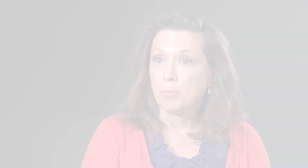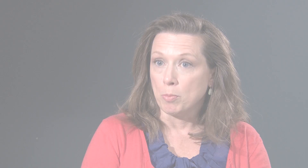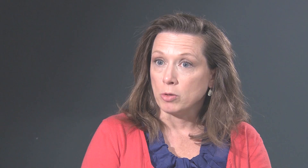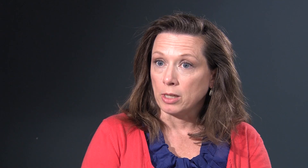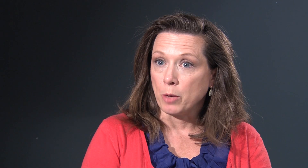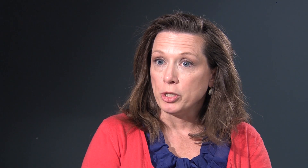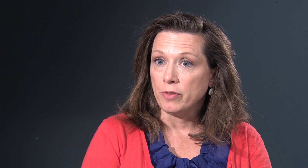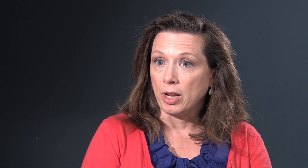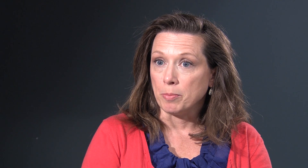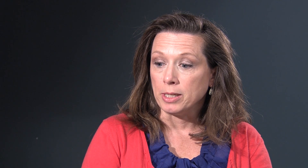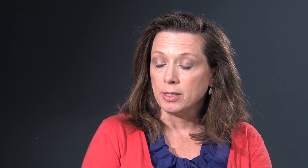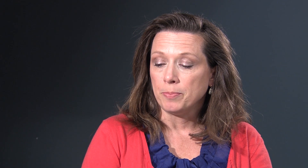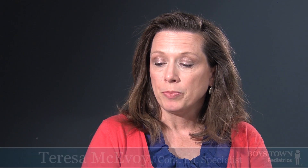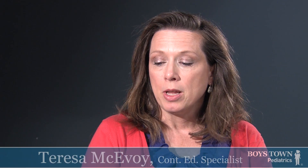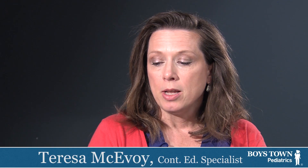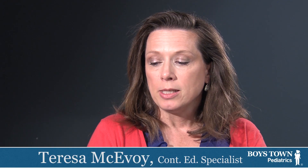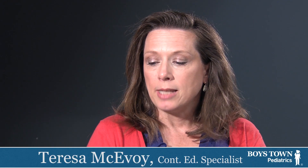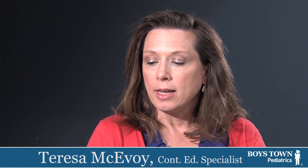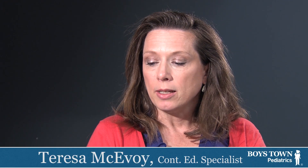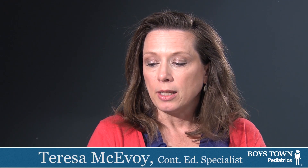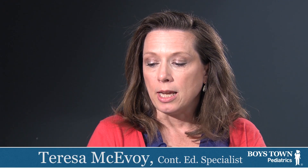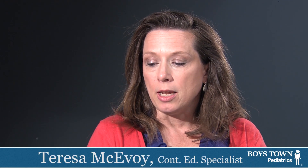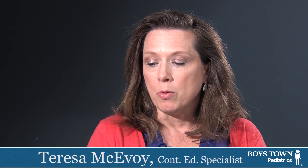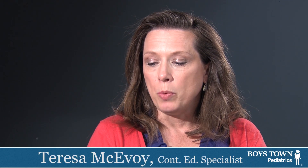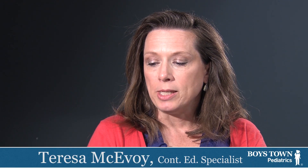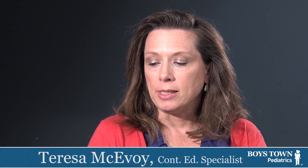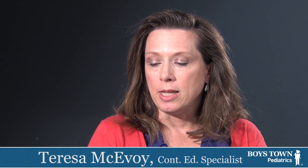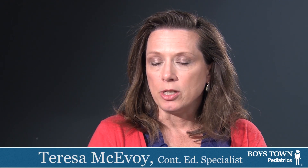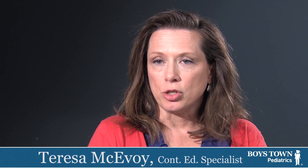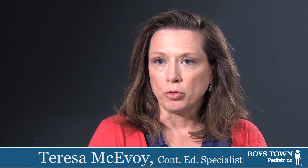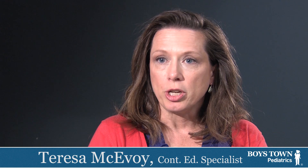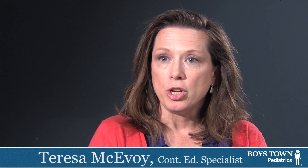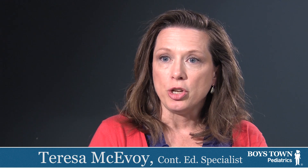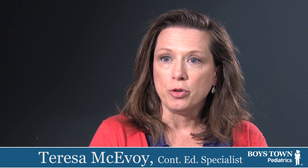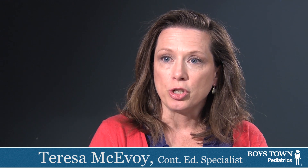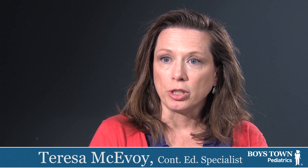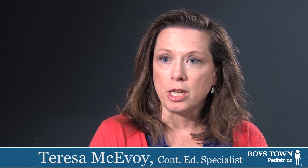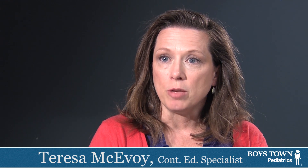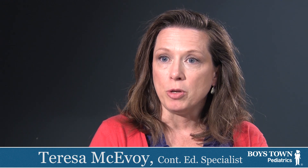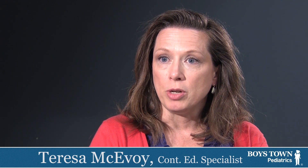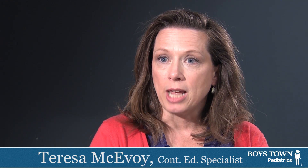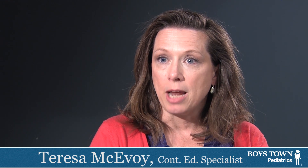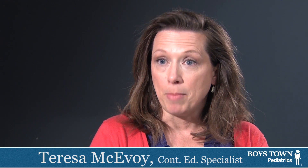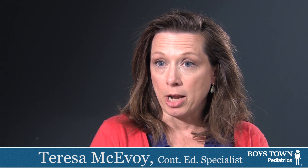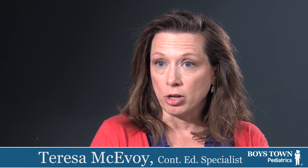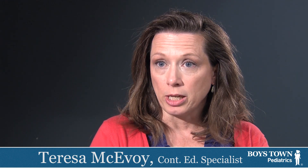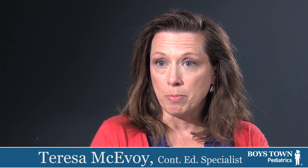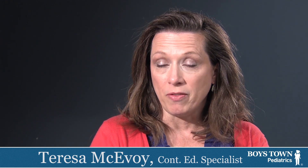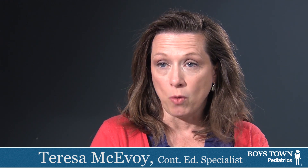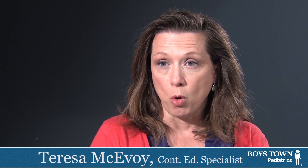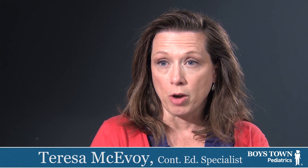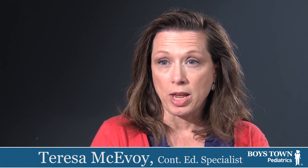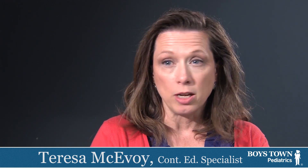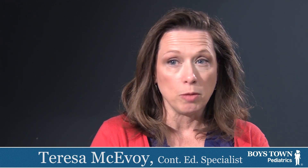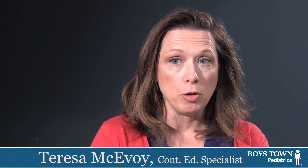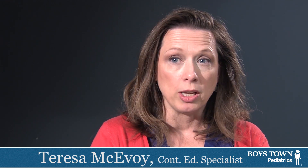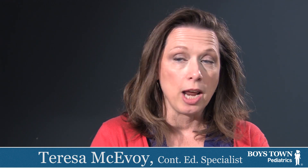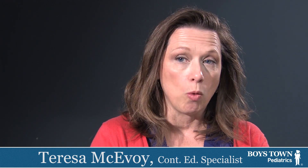It promotes language development. Secondly, we see that children can usually communicate manually before they can communicate